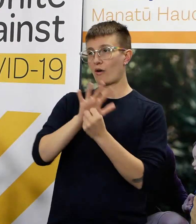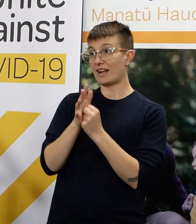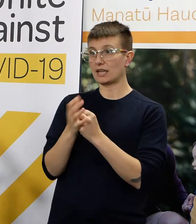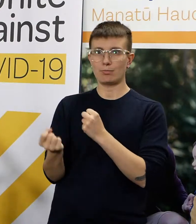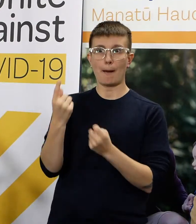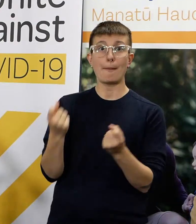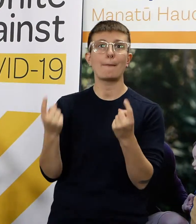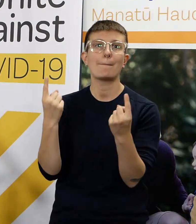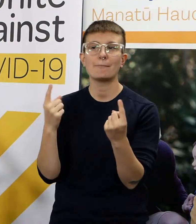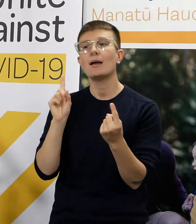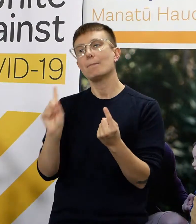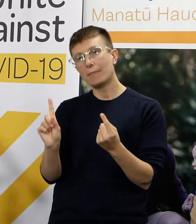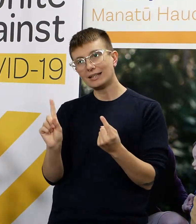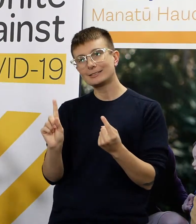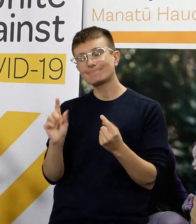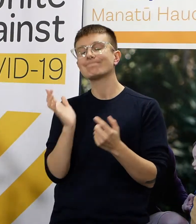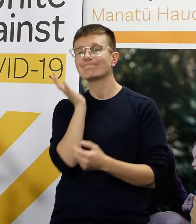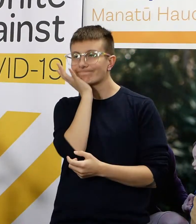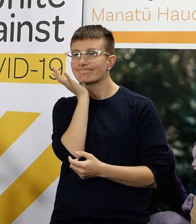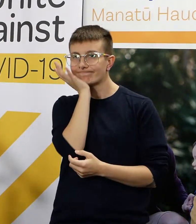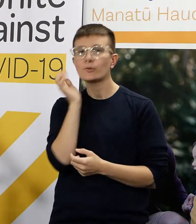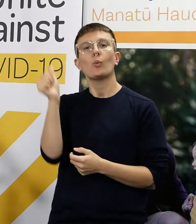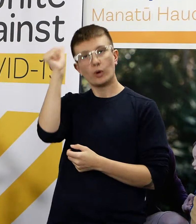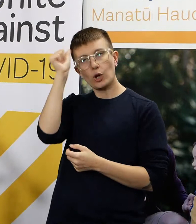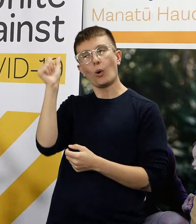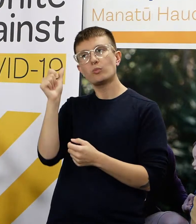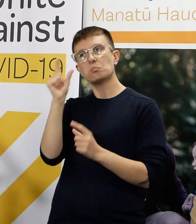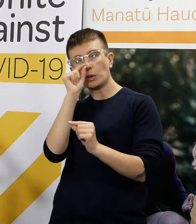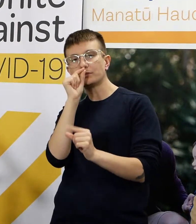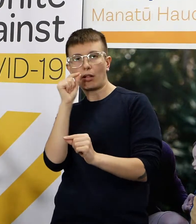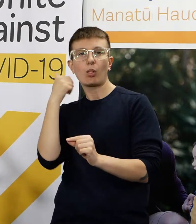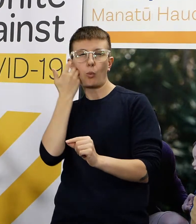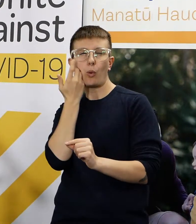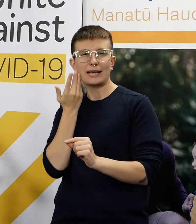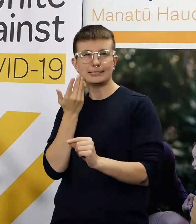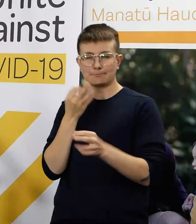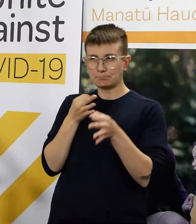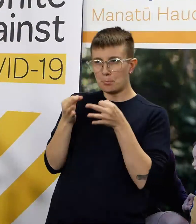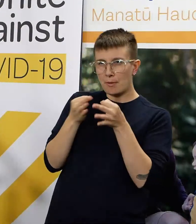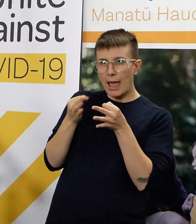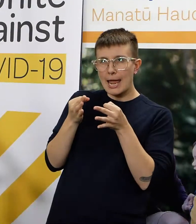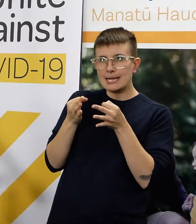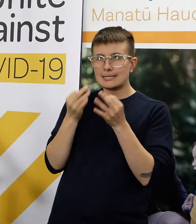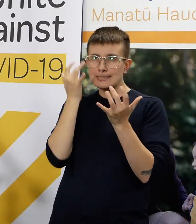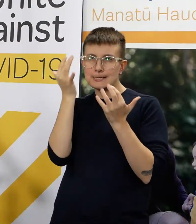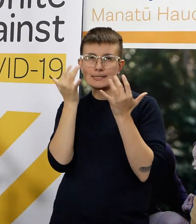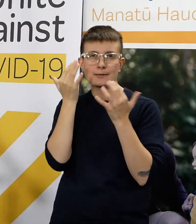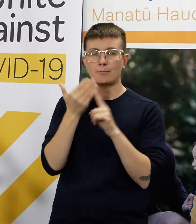That is why we have geared up and continue to gear up our contact tracing at a local level,